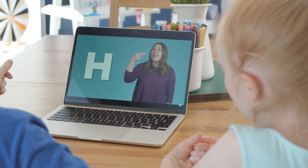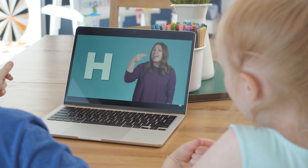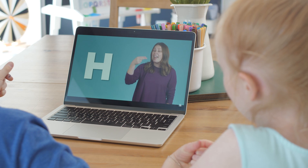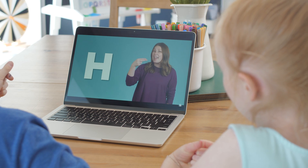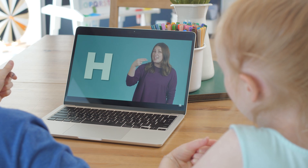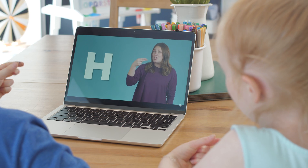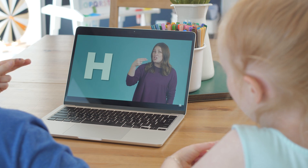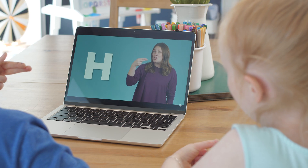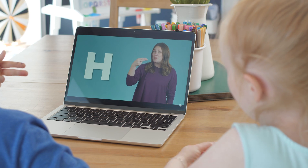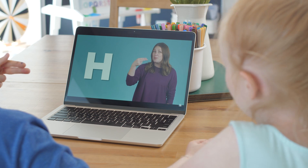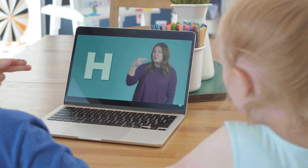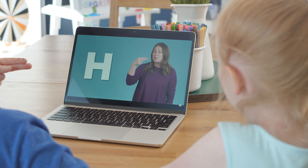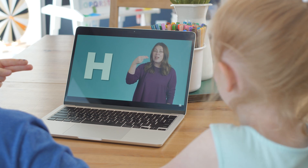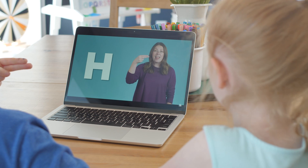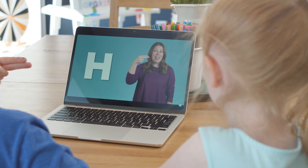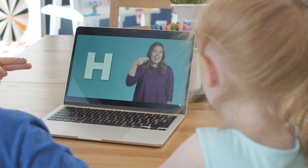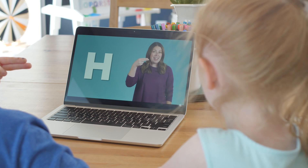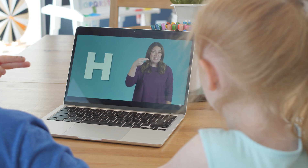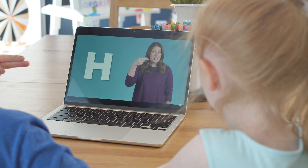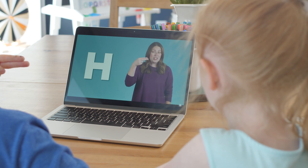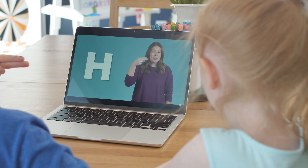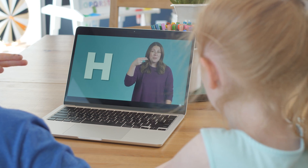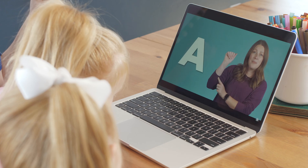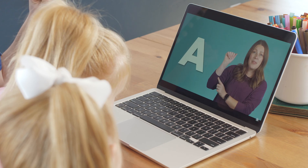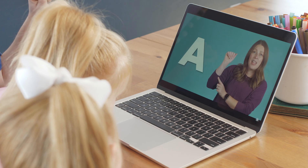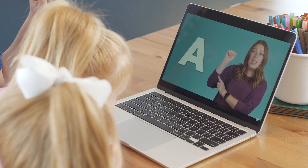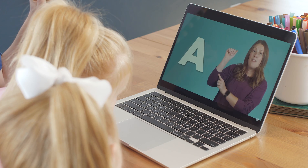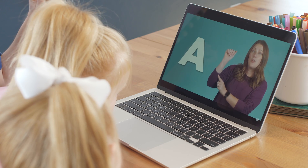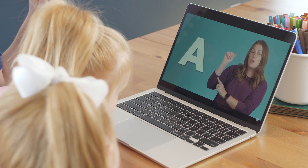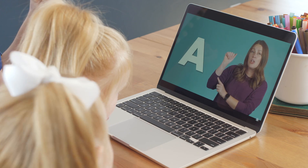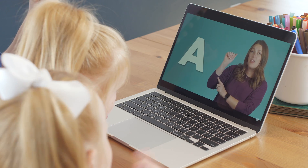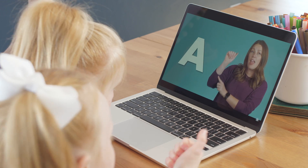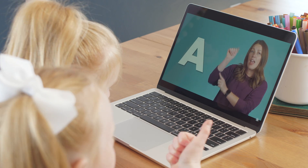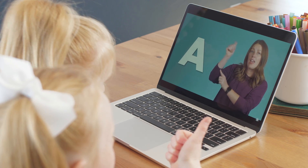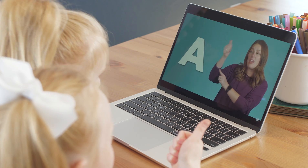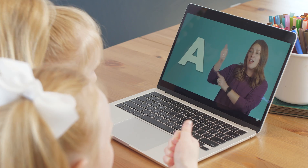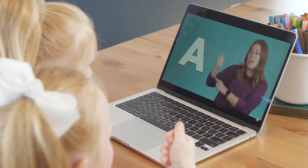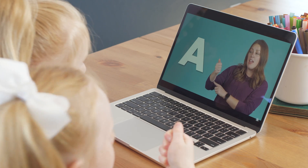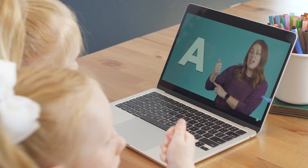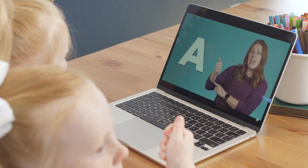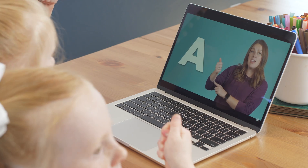Watch it over and over. Rewind it. Pause it. Practice it.